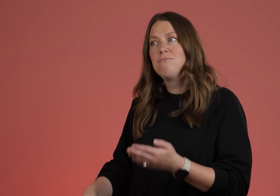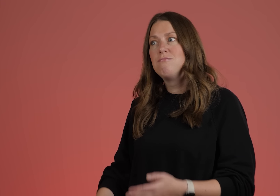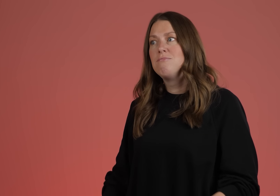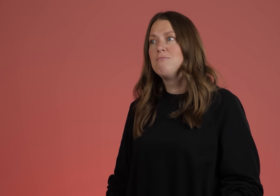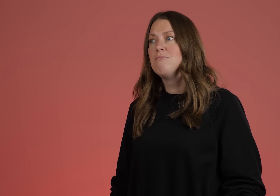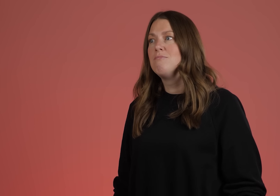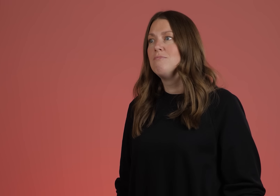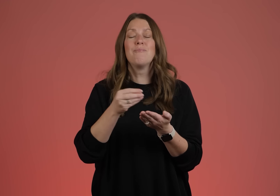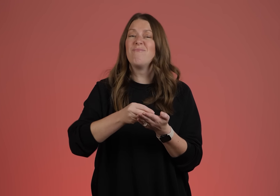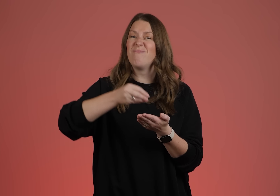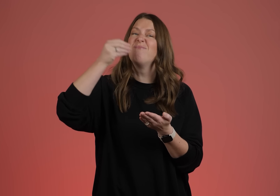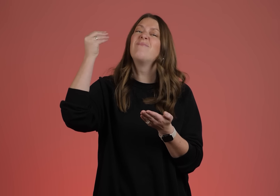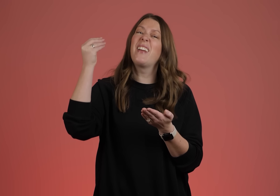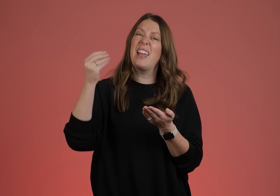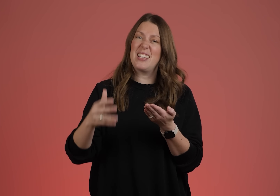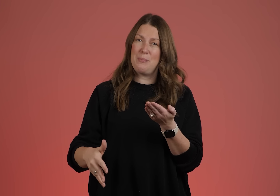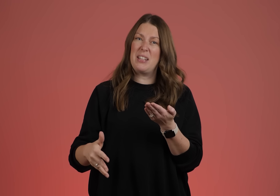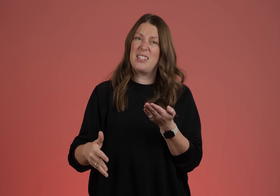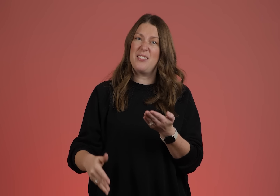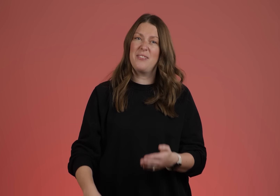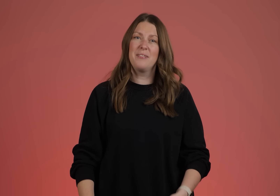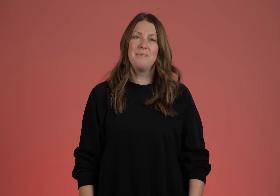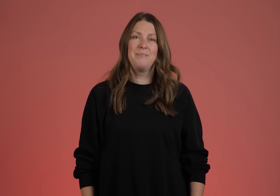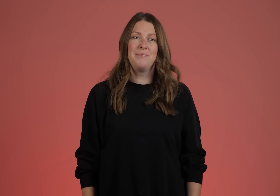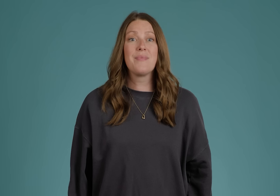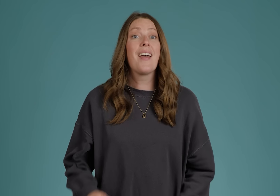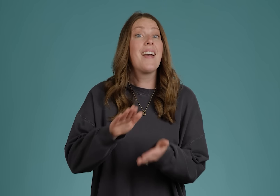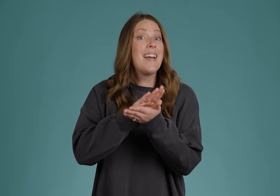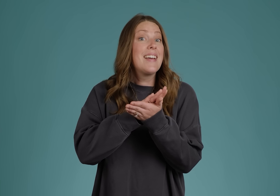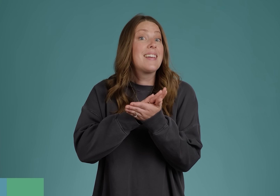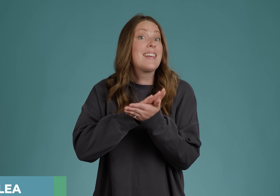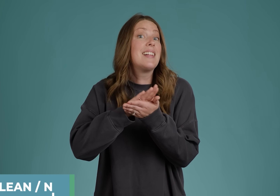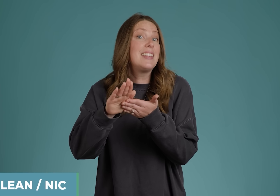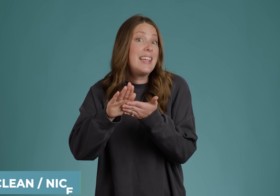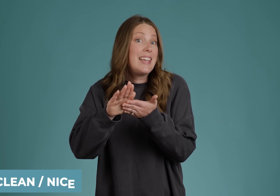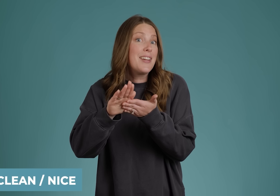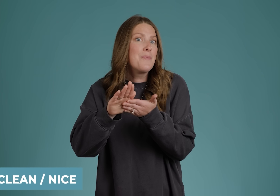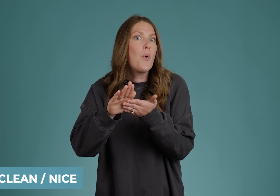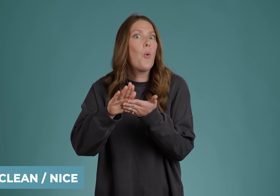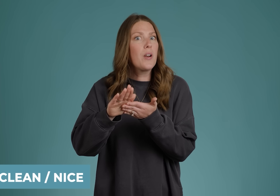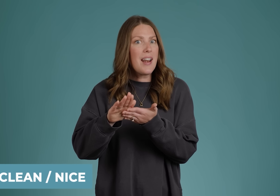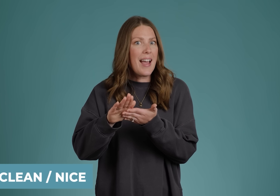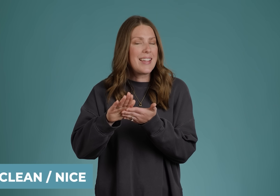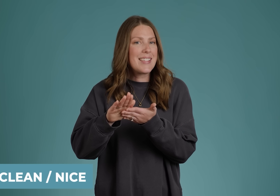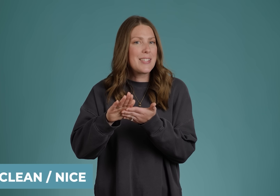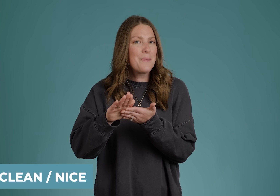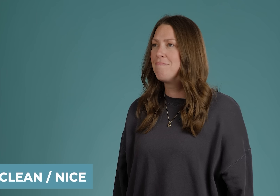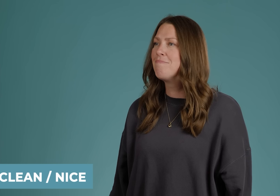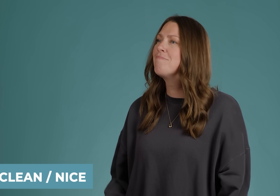a lot expensive Clean or nice